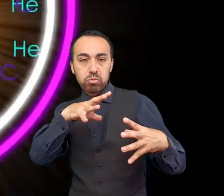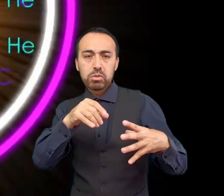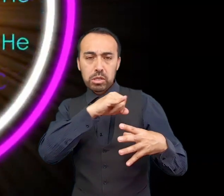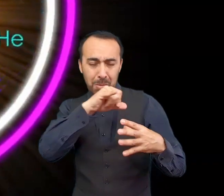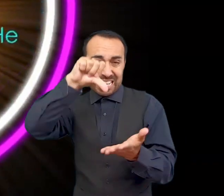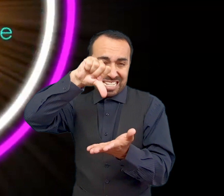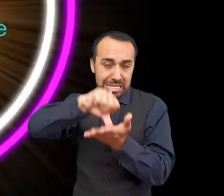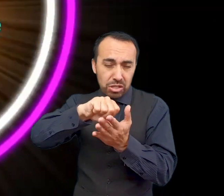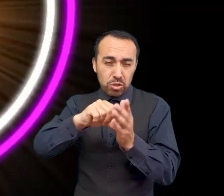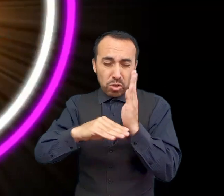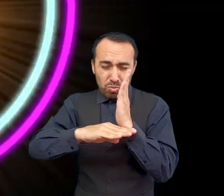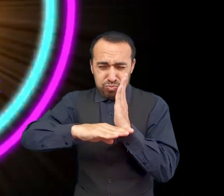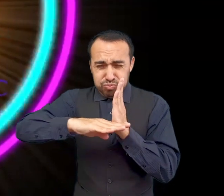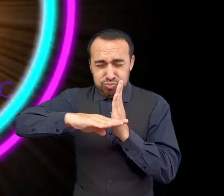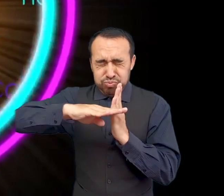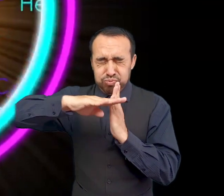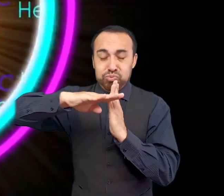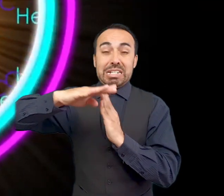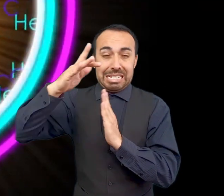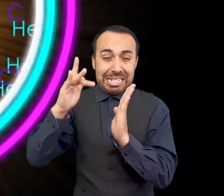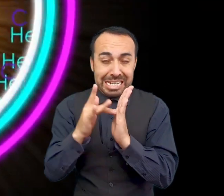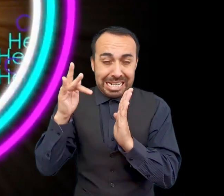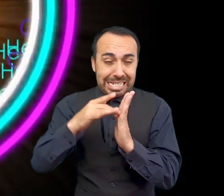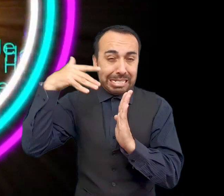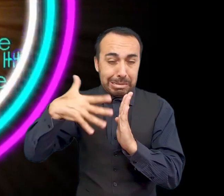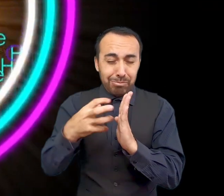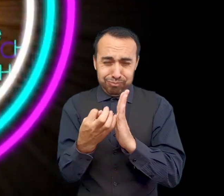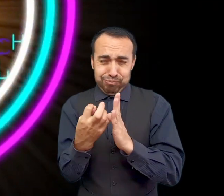the entire core suddenly ignites in a flash of helium. If the star is